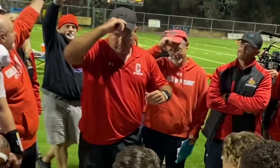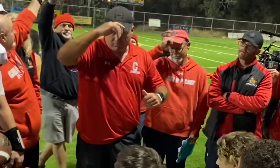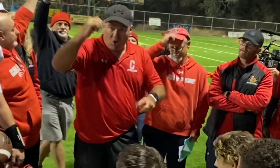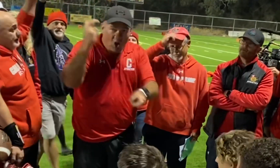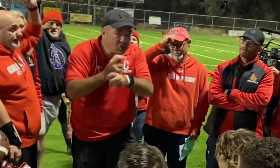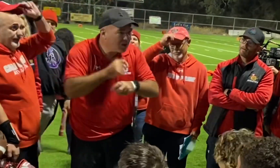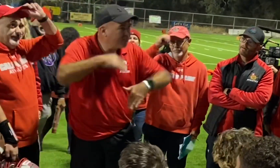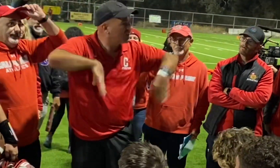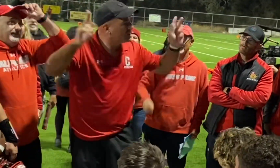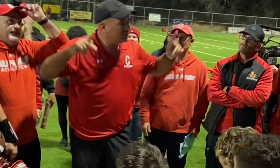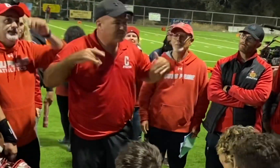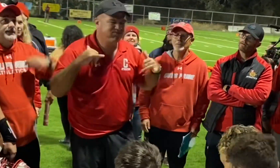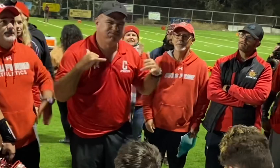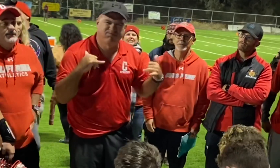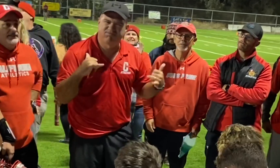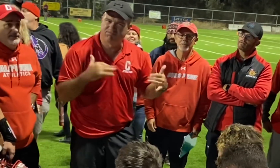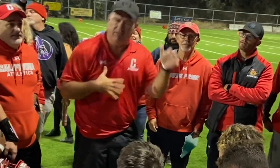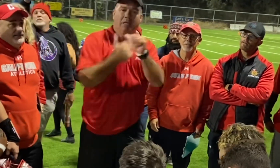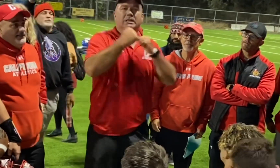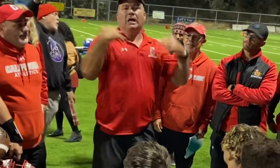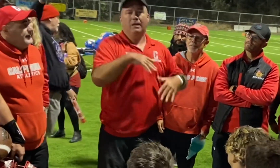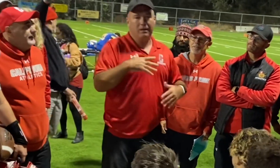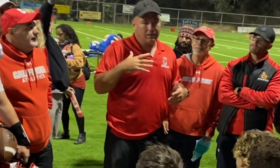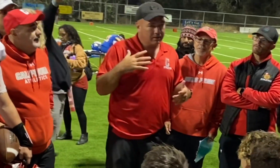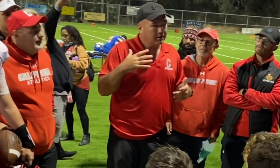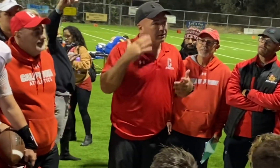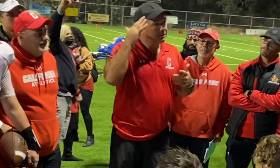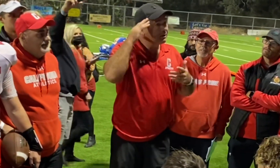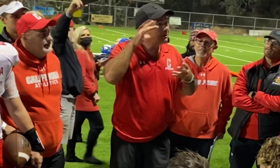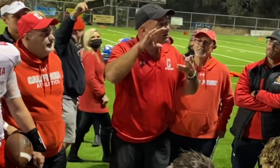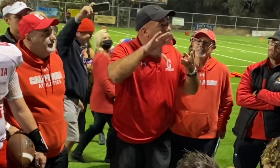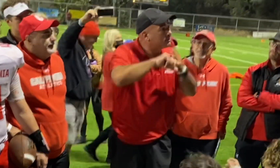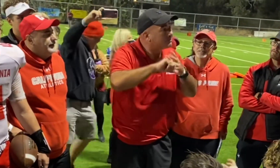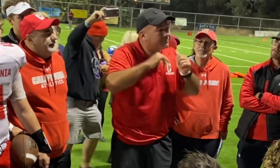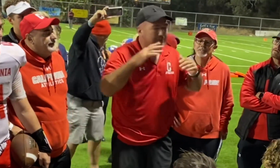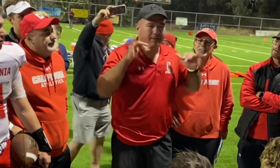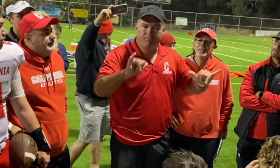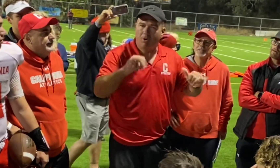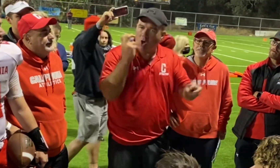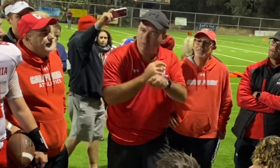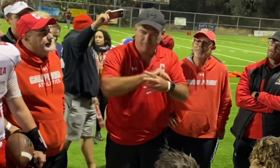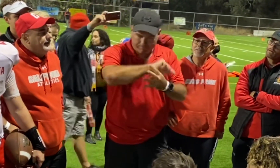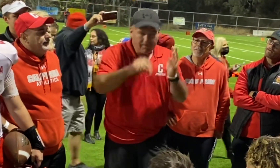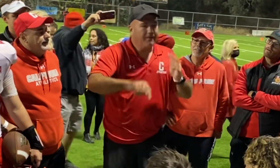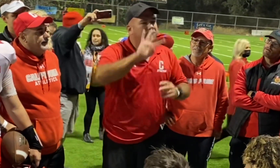for that, they really playing football HARD never give up from the blow out in the first half (49- 3) as a result, their hard play paid off and almost scared us off in the last minutes of the game you know, every half is a possibility so you always must stay focused play your high standard game for all the game, i mean for 4 QUARTERS!